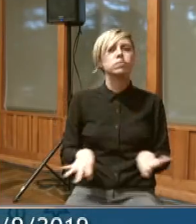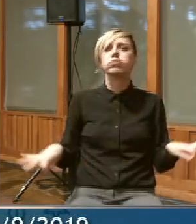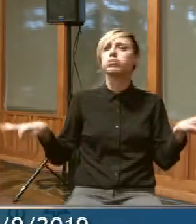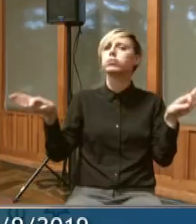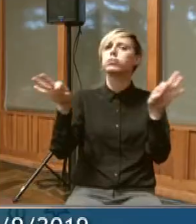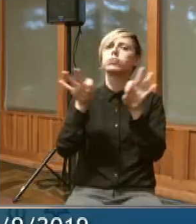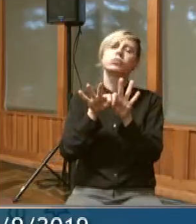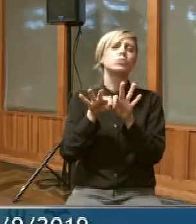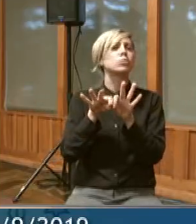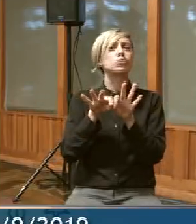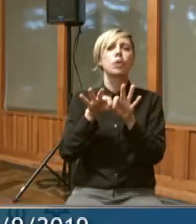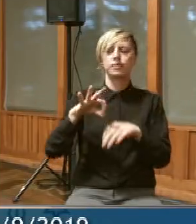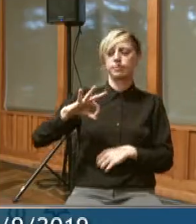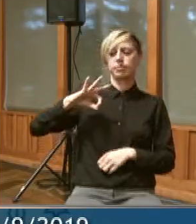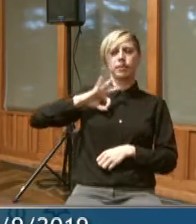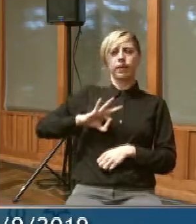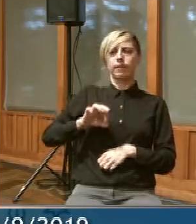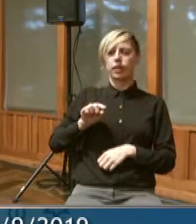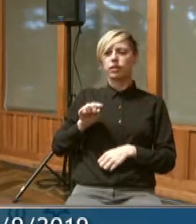I'M GOING TO SAY ABOUT THE TREMENDOUS ROLES THAT JOB COACH,